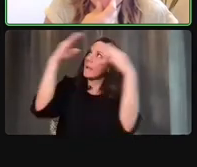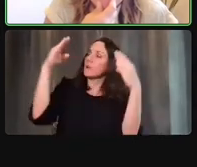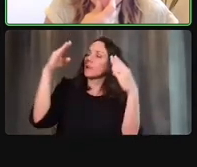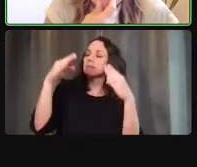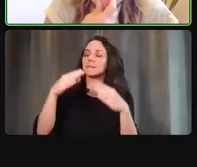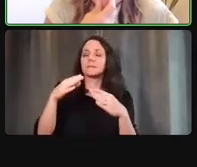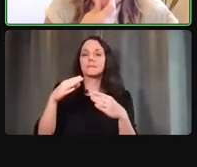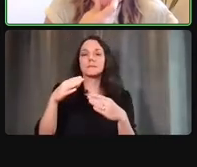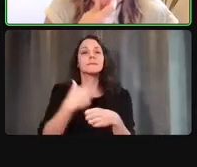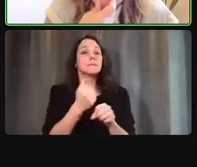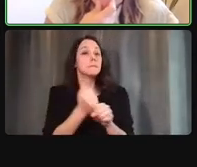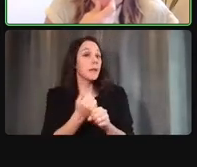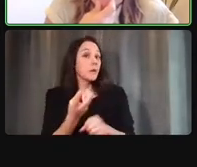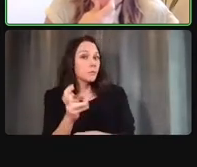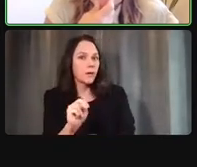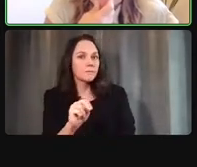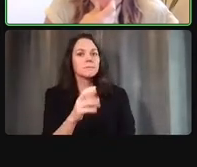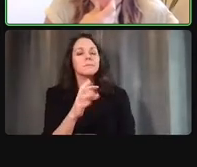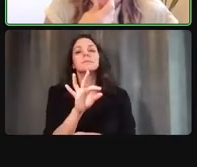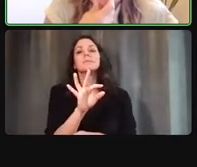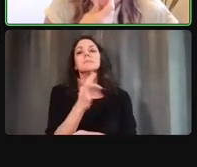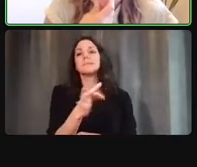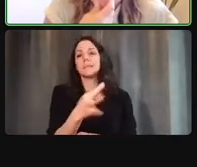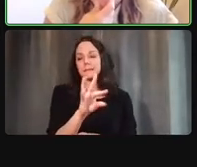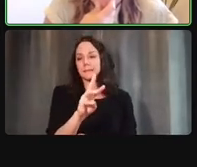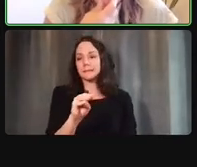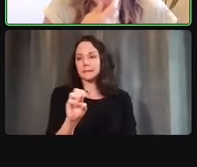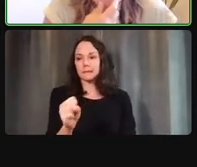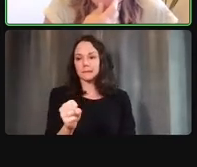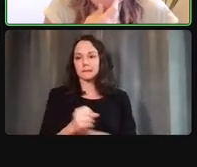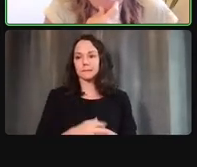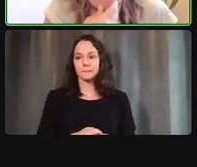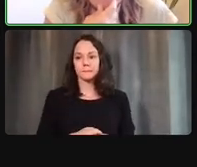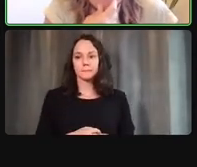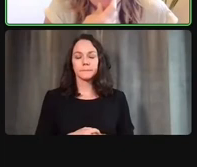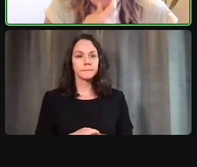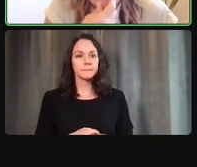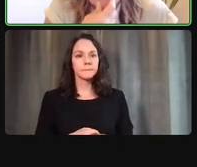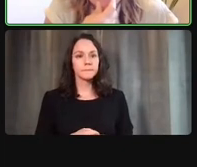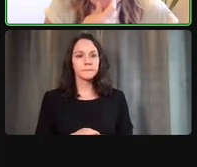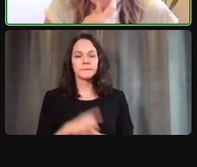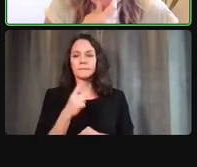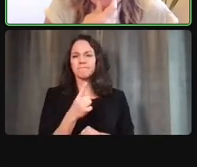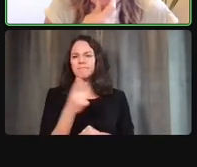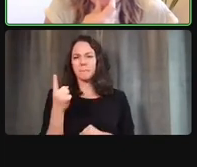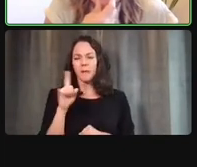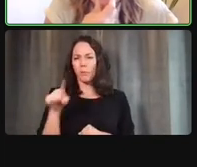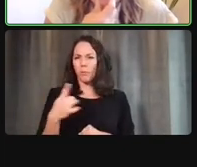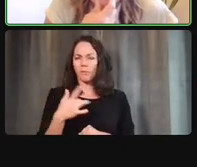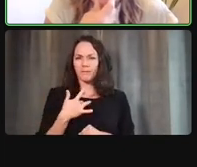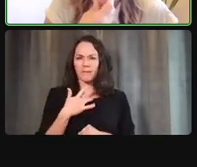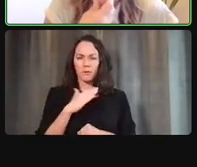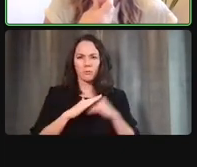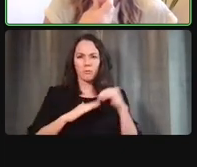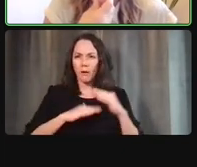And this is something that I would have only felt comfortable exploring